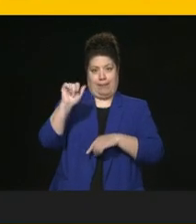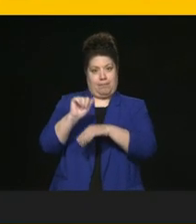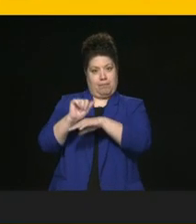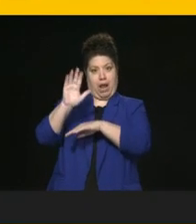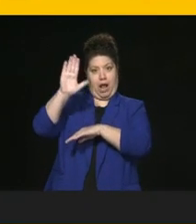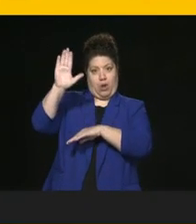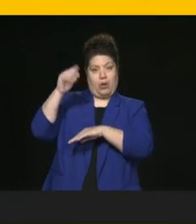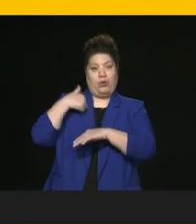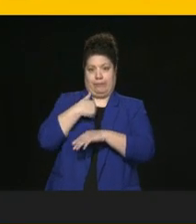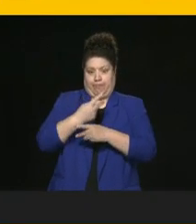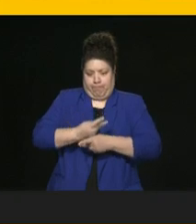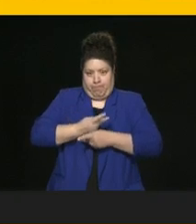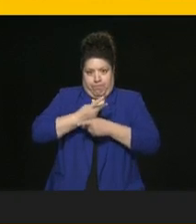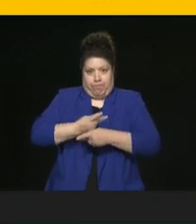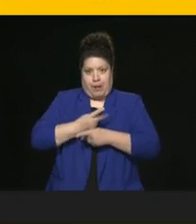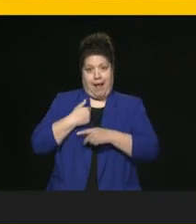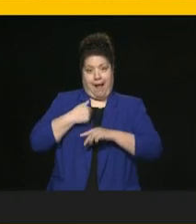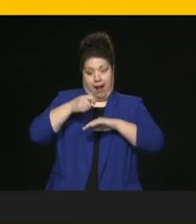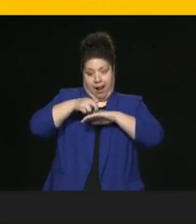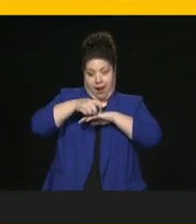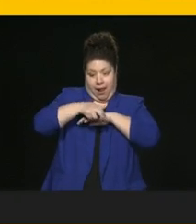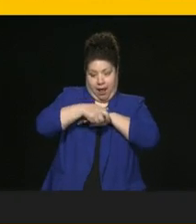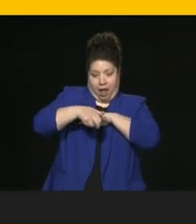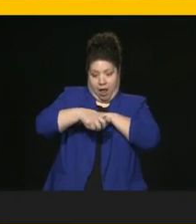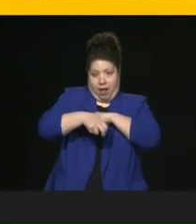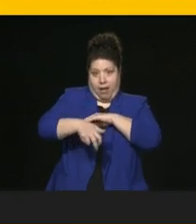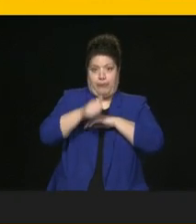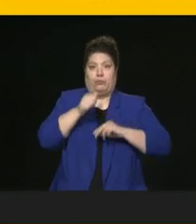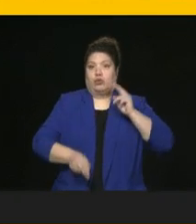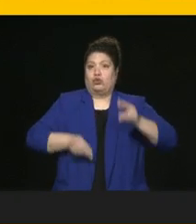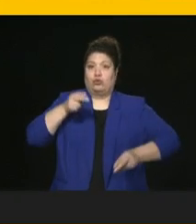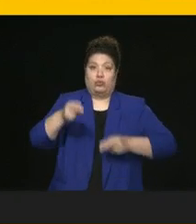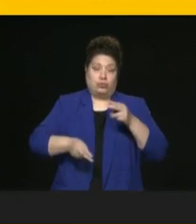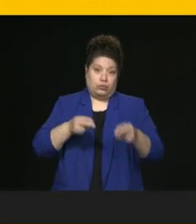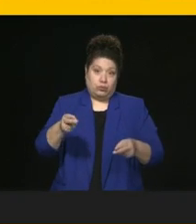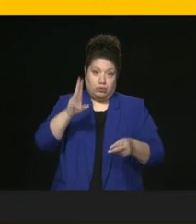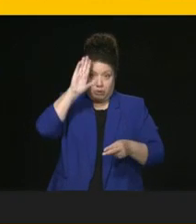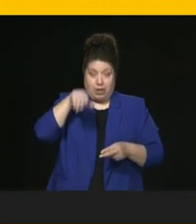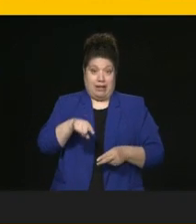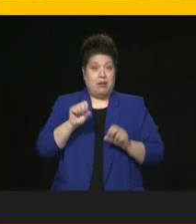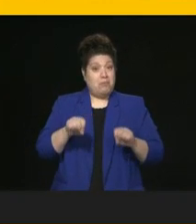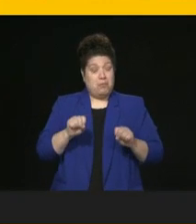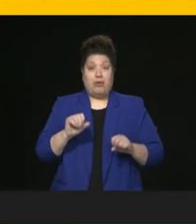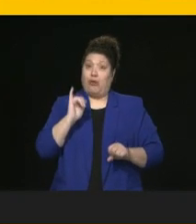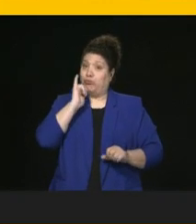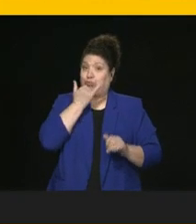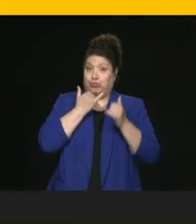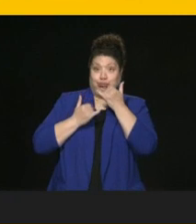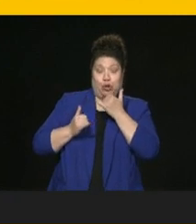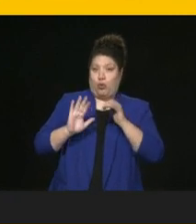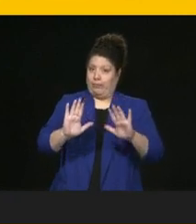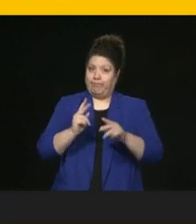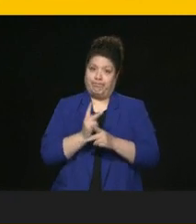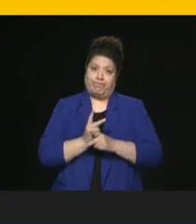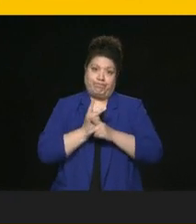LIKE MAKING OUR WAY DOWN A MOUNTAIN IN THE DARKNESS.